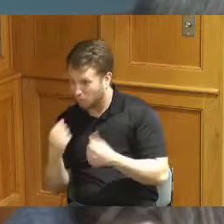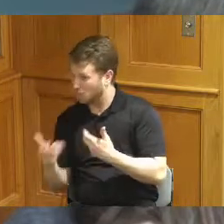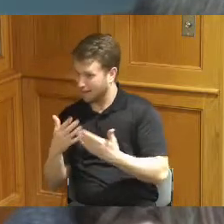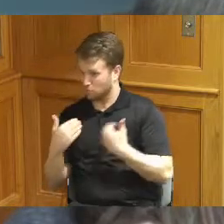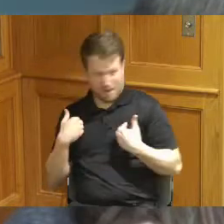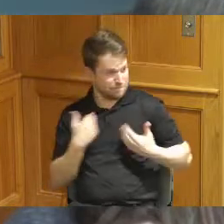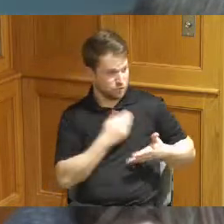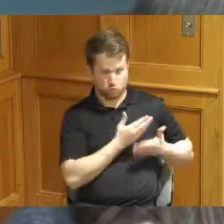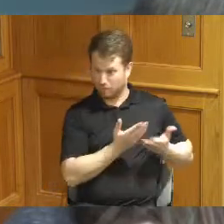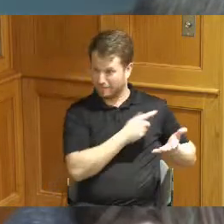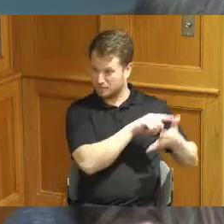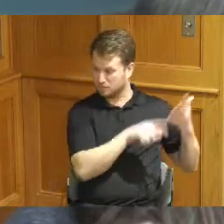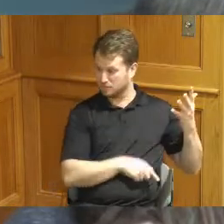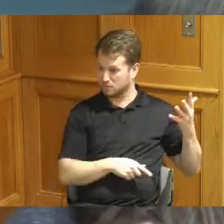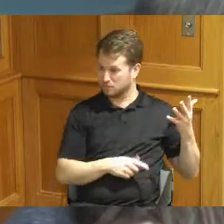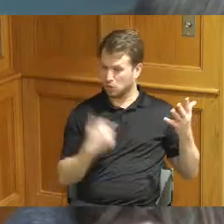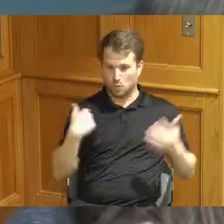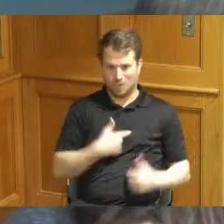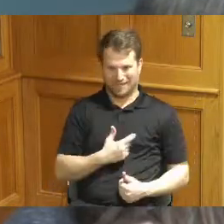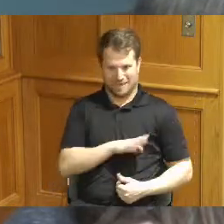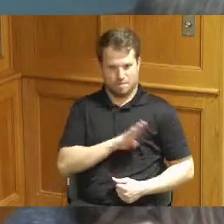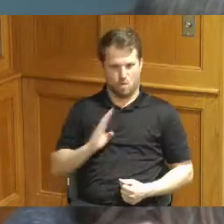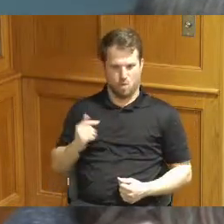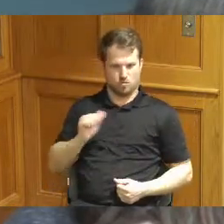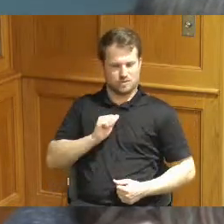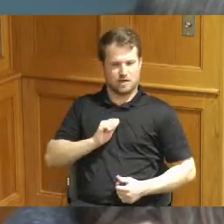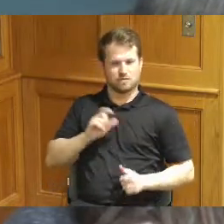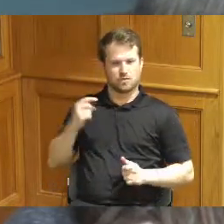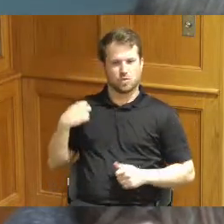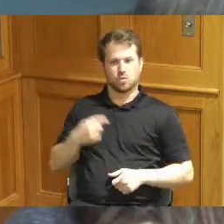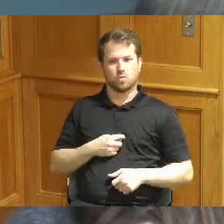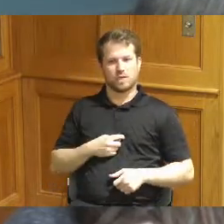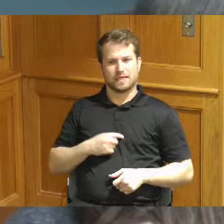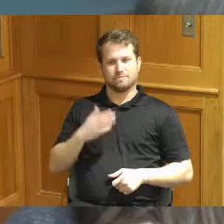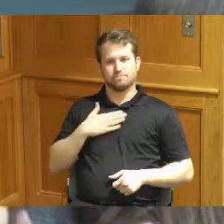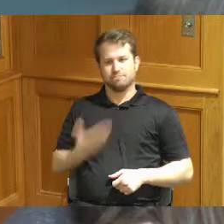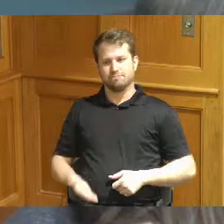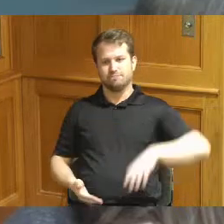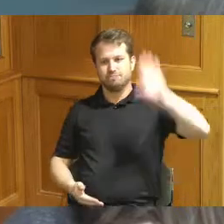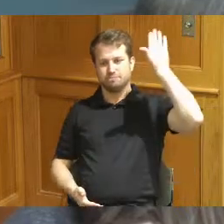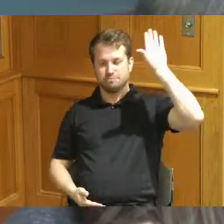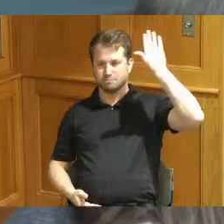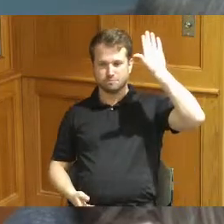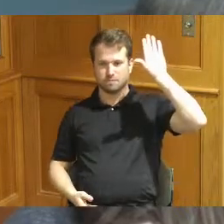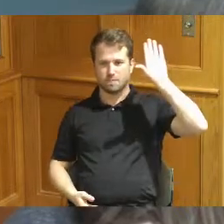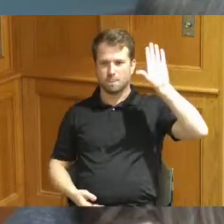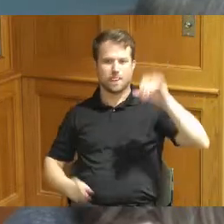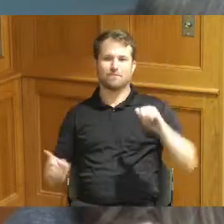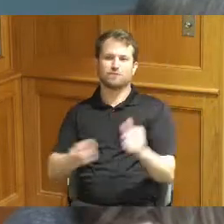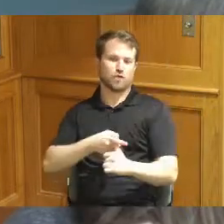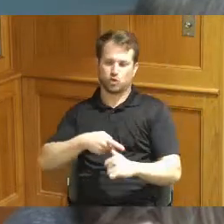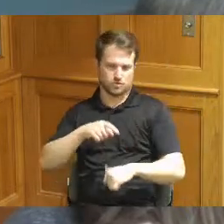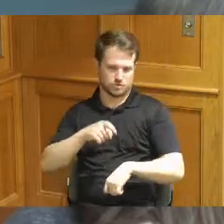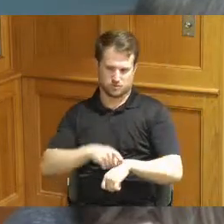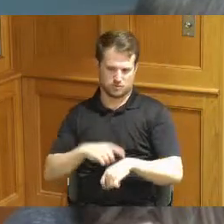that we as a board have stepped forward and unprecedented put millions of dollars in different